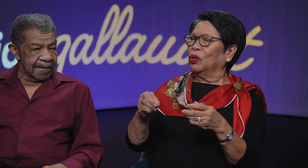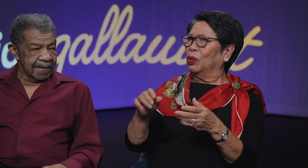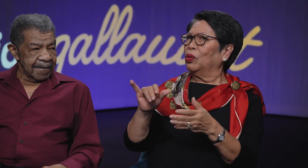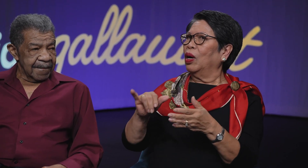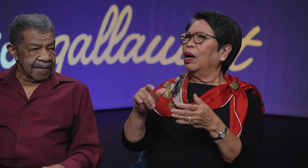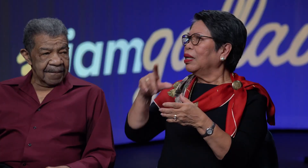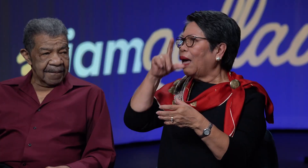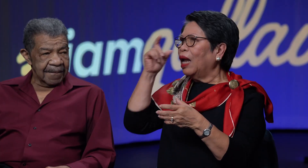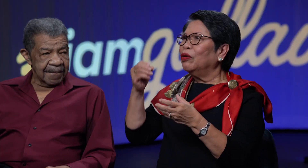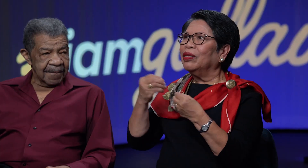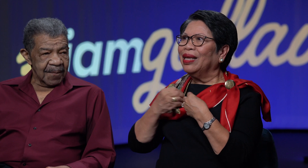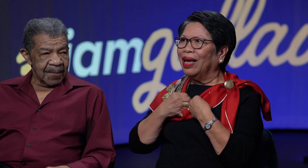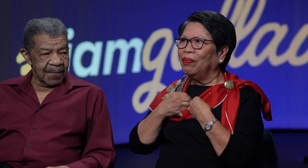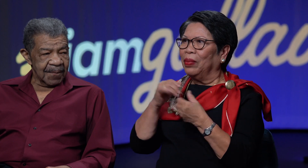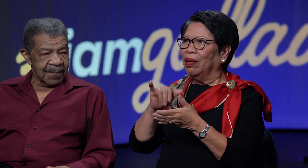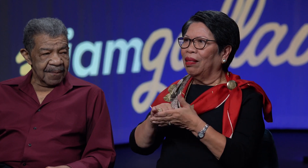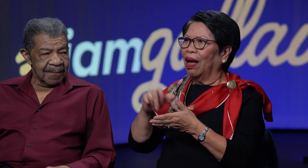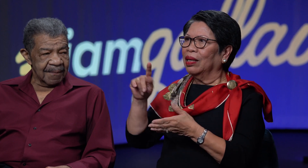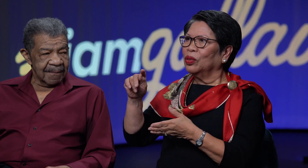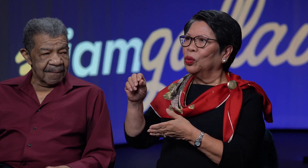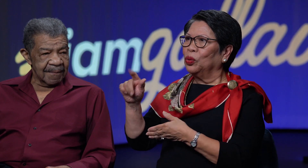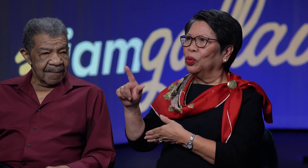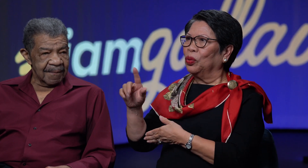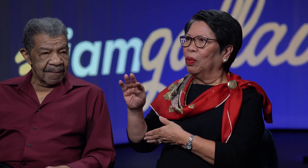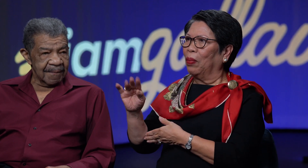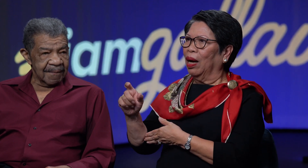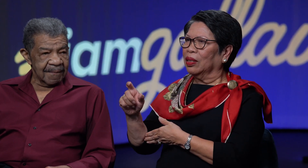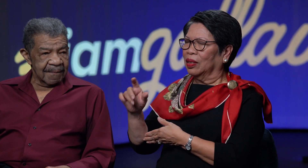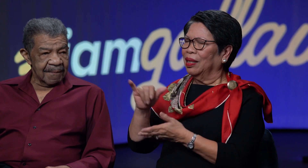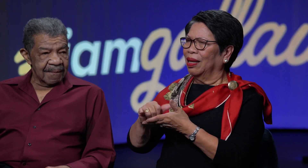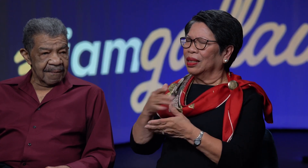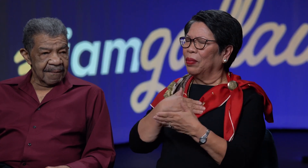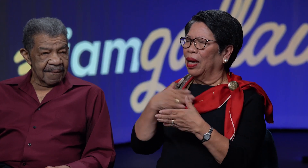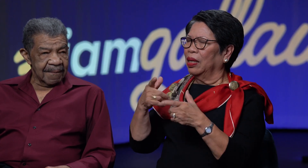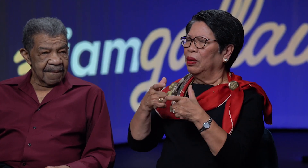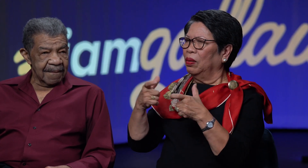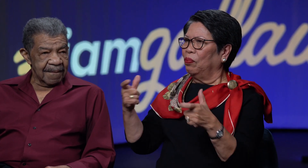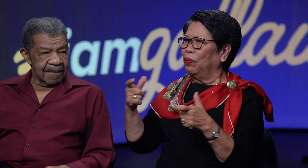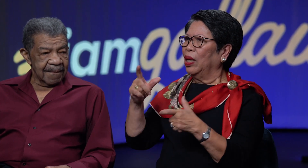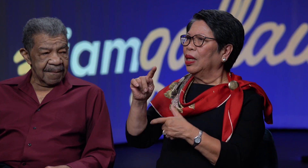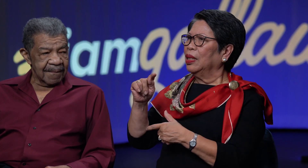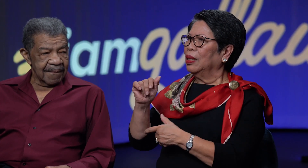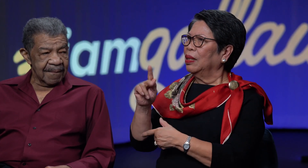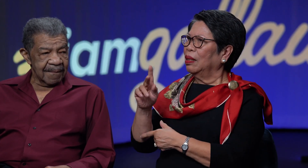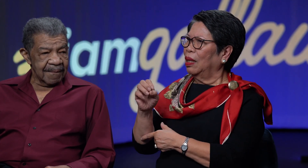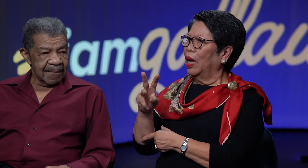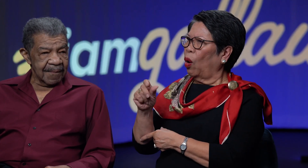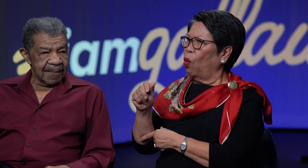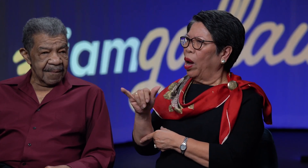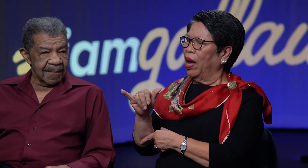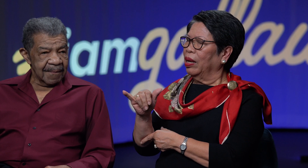Gallaudet gave me that toolbox, and that is my biggest takeaway.